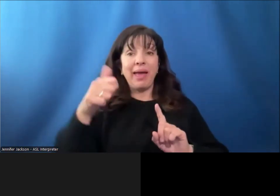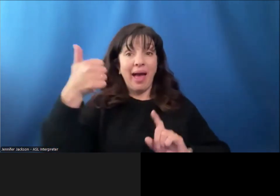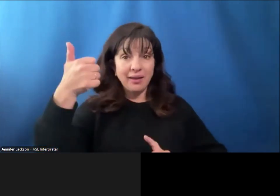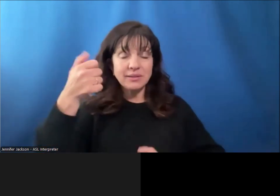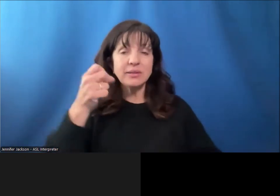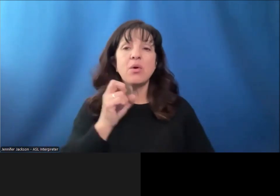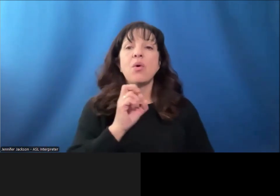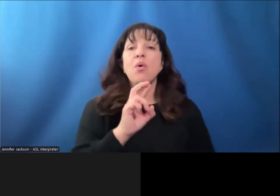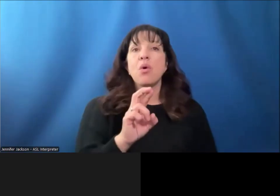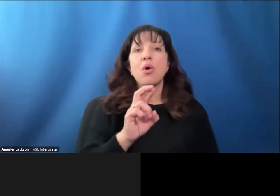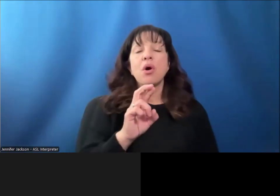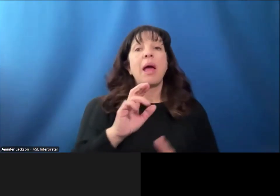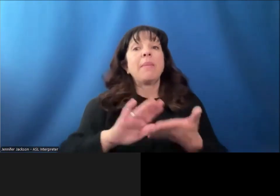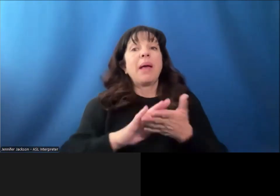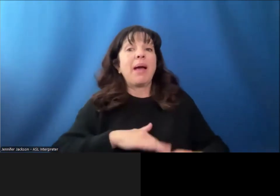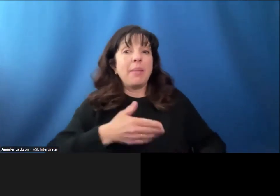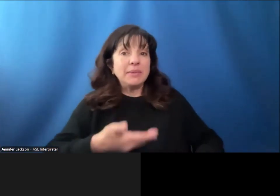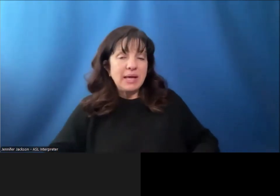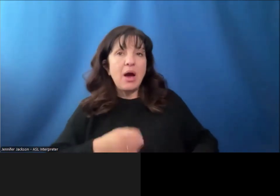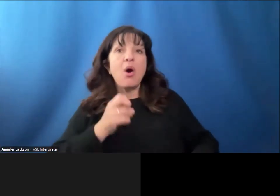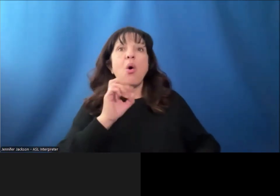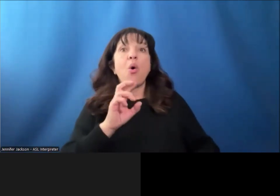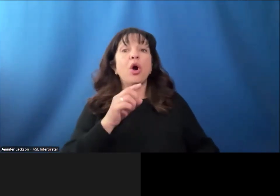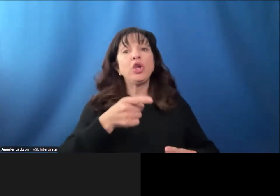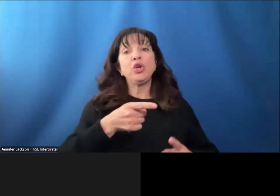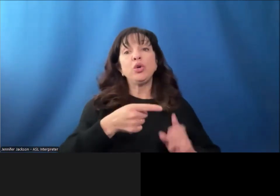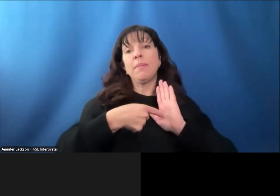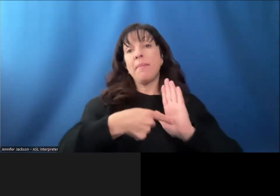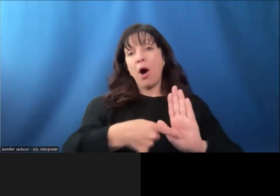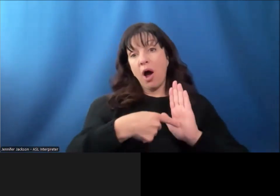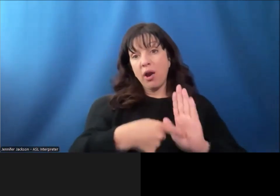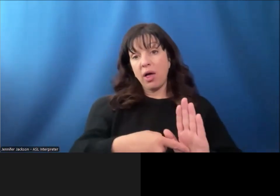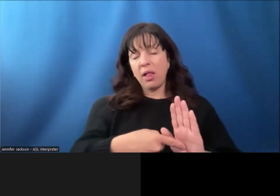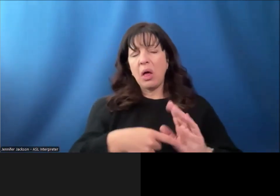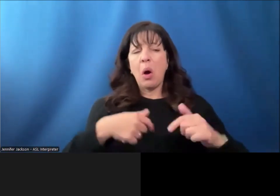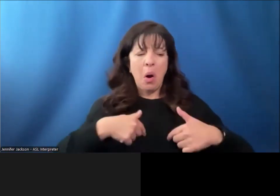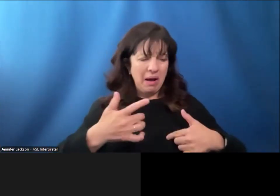and getting upset, or you modeling you feeling upset about